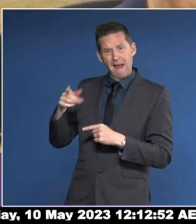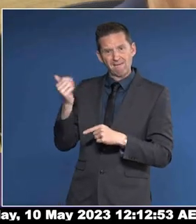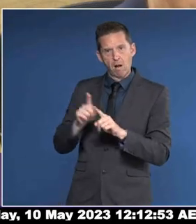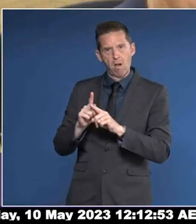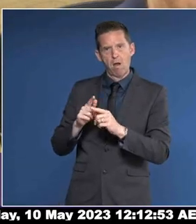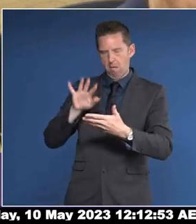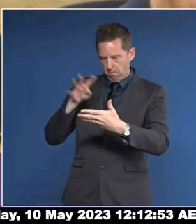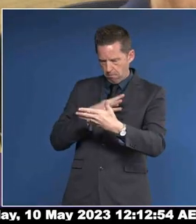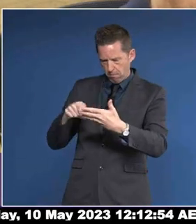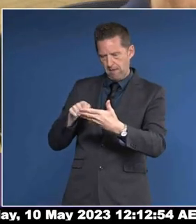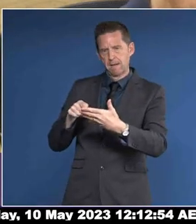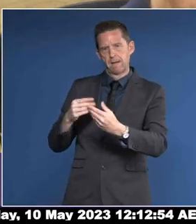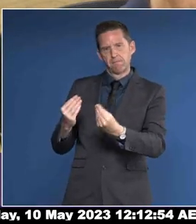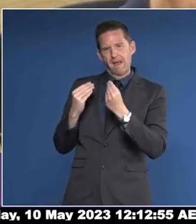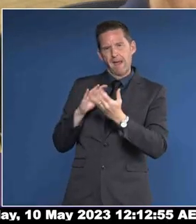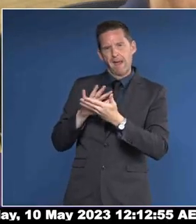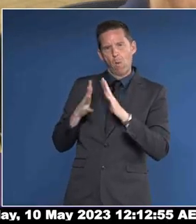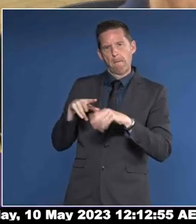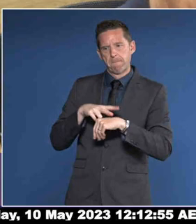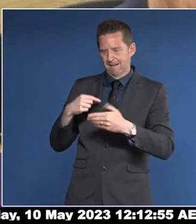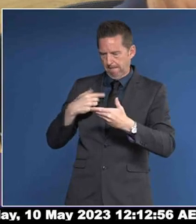officer might undertake an investigation in relation to neglect?